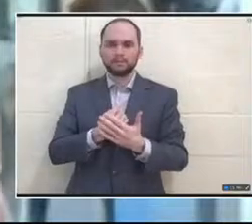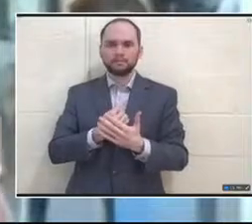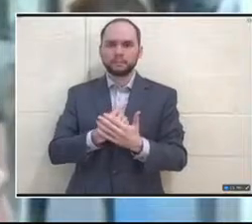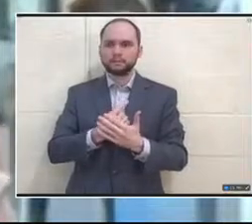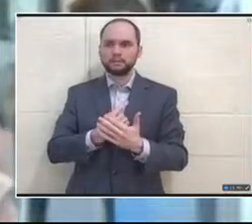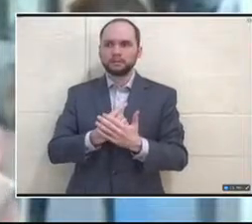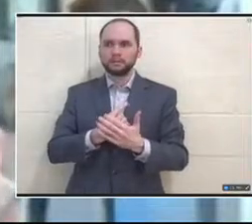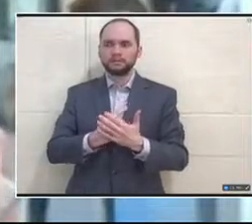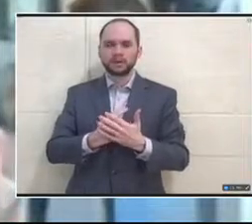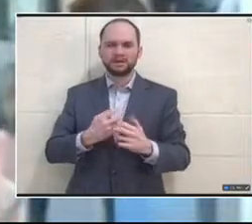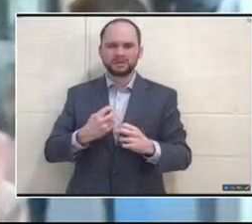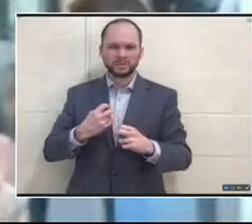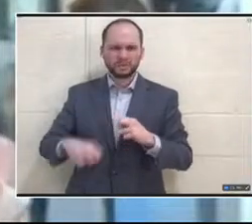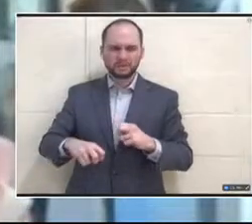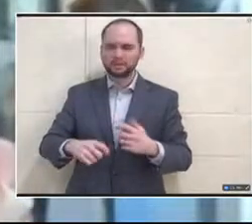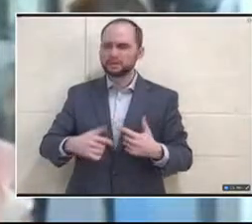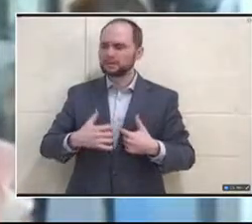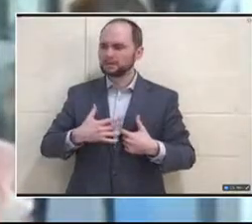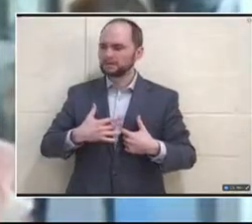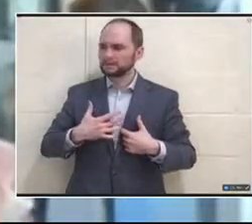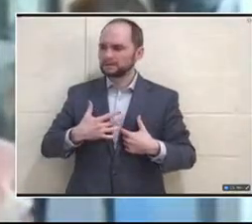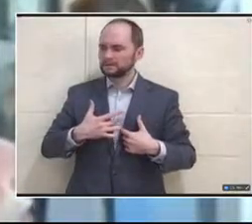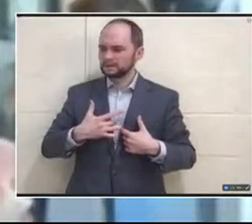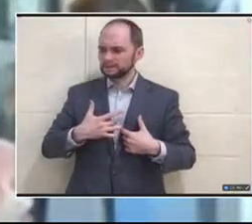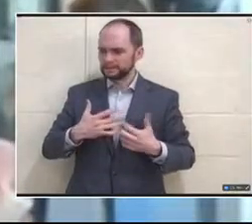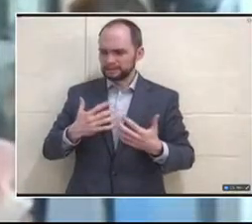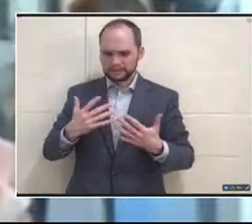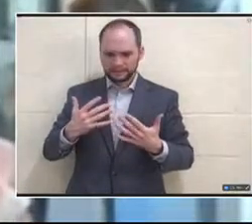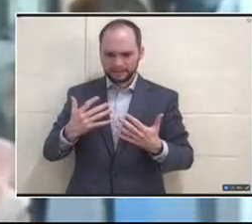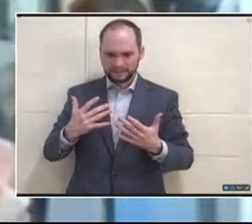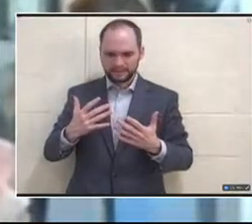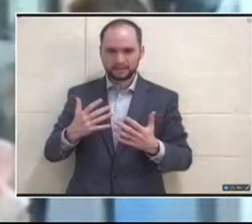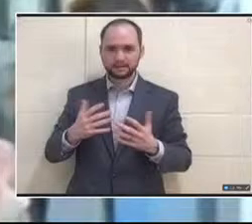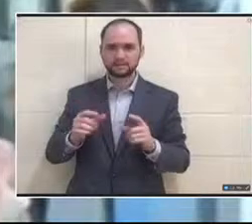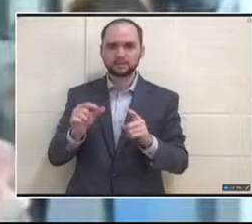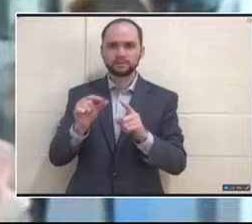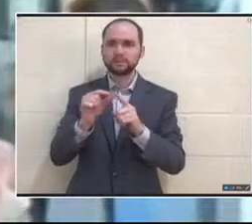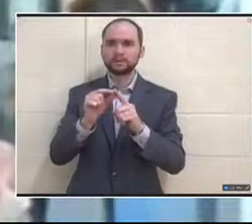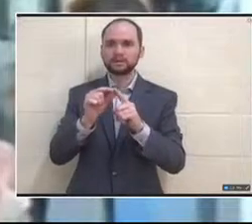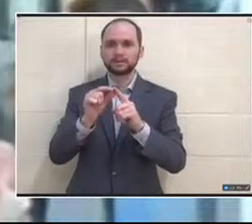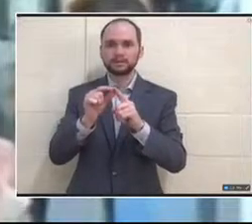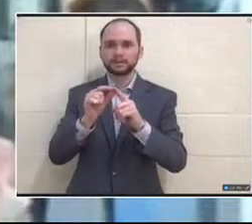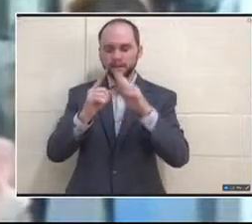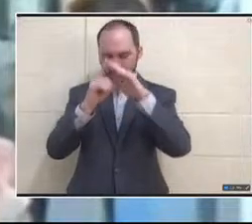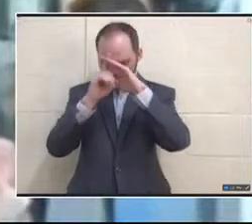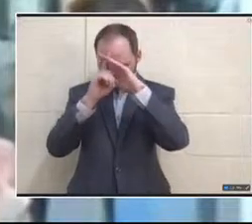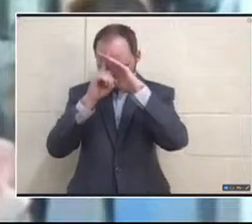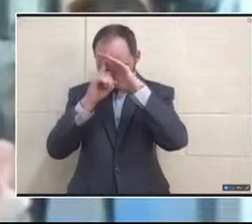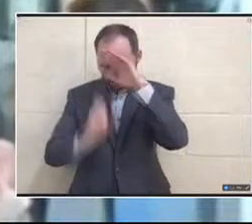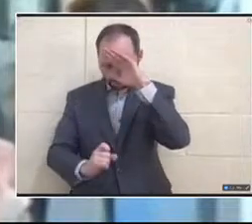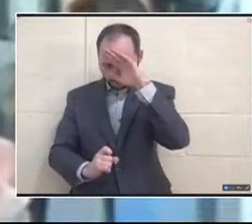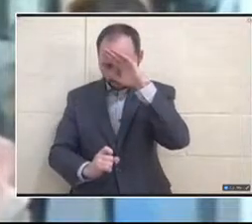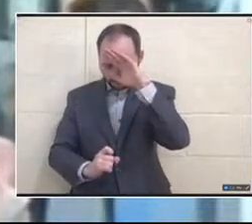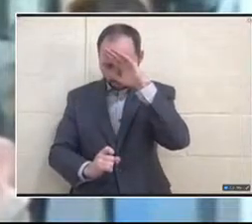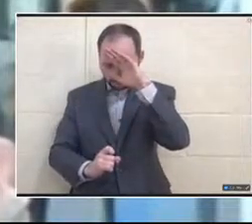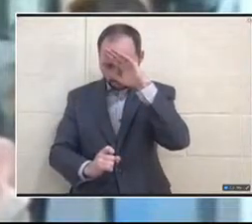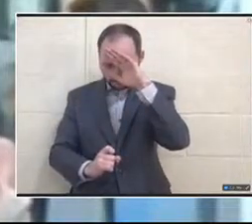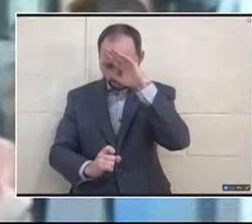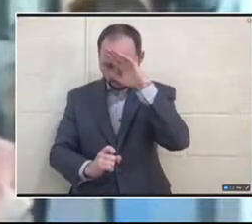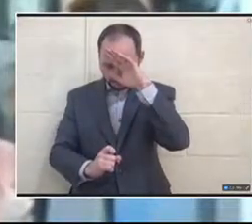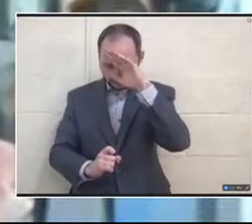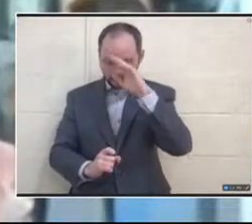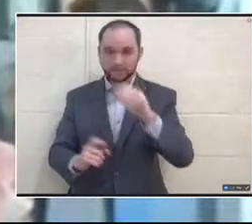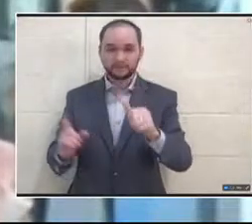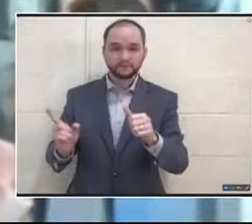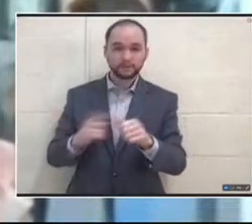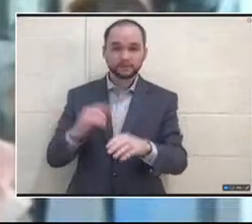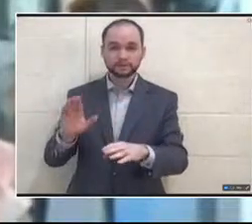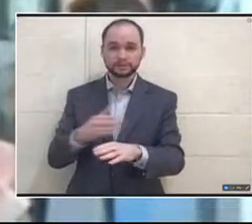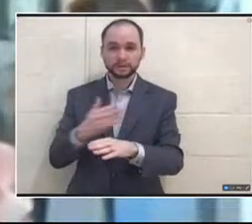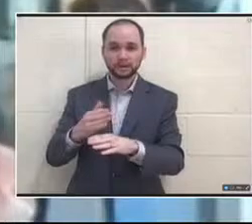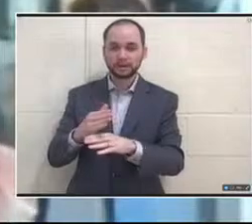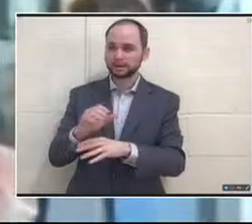imagine the words of the first part of the song of the program America. Would it leave me? My country